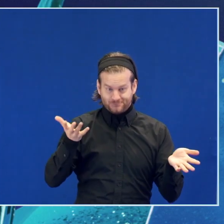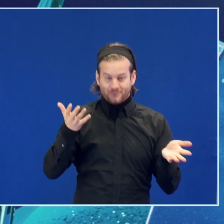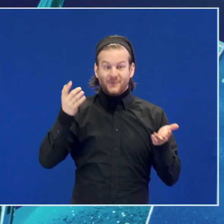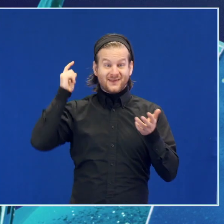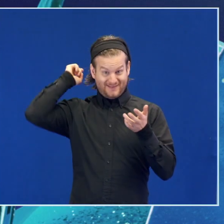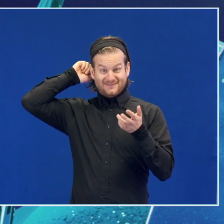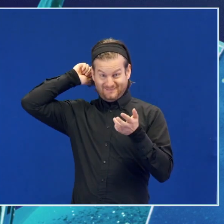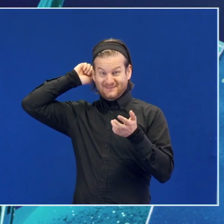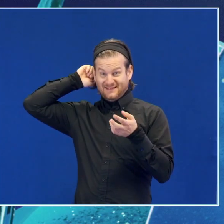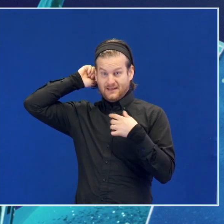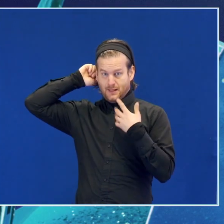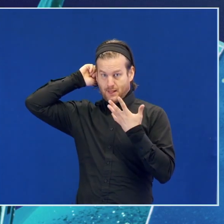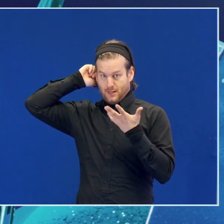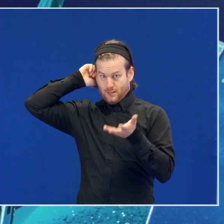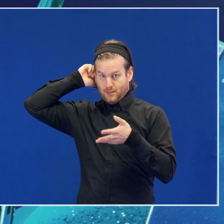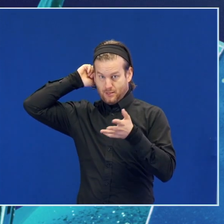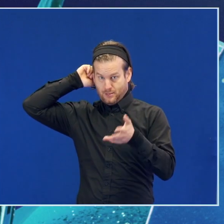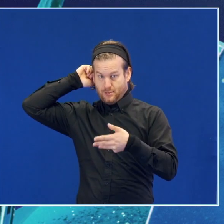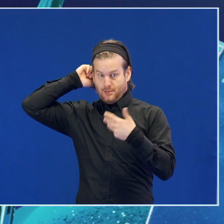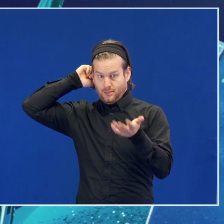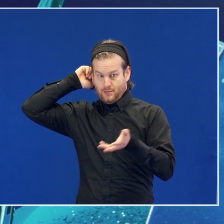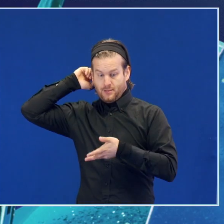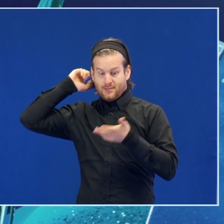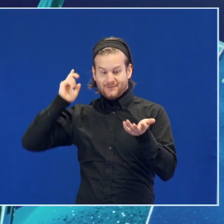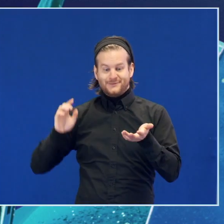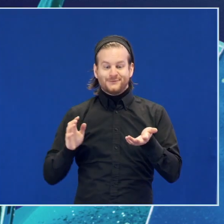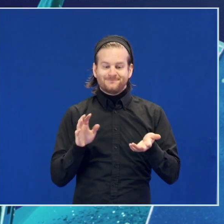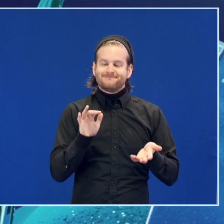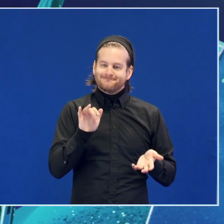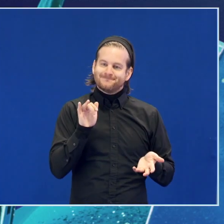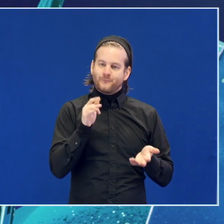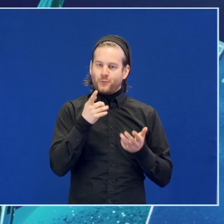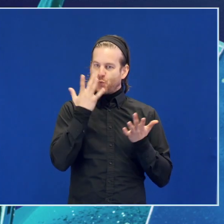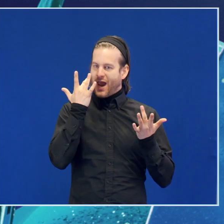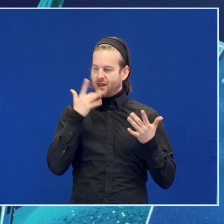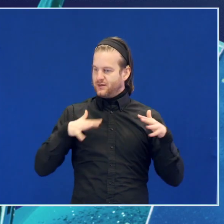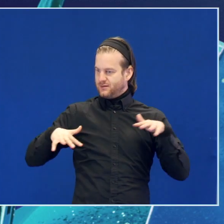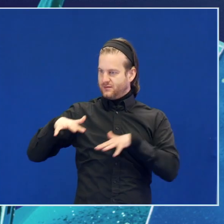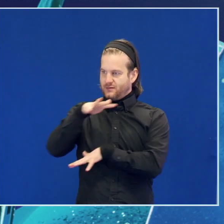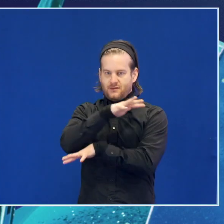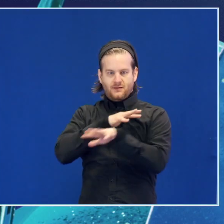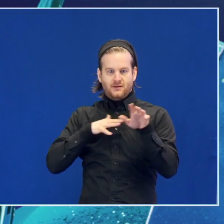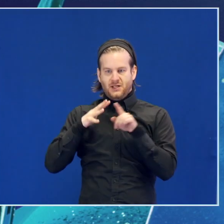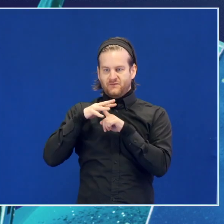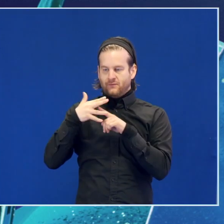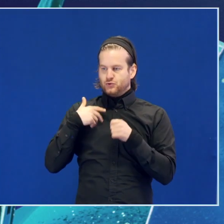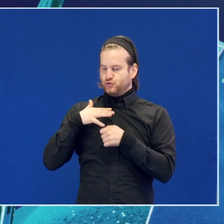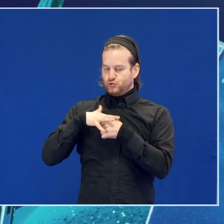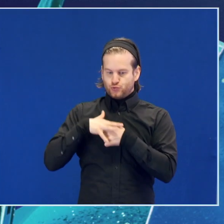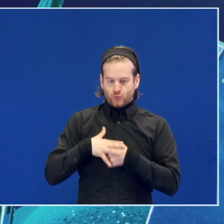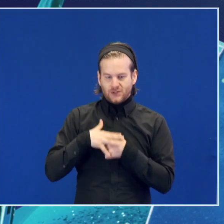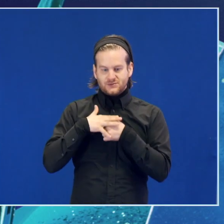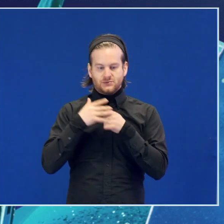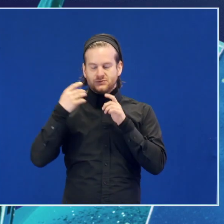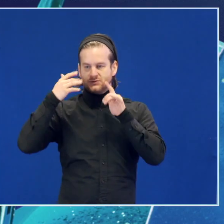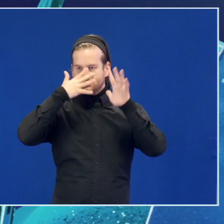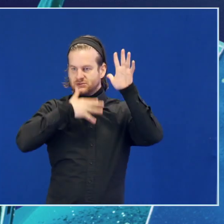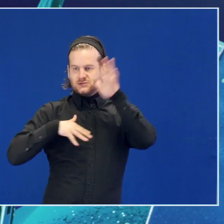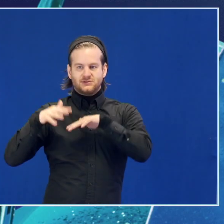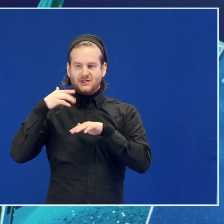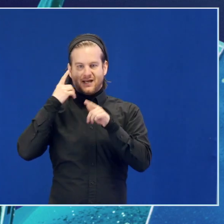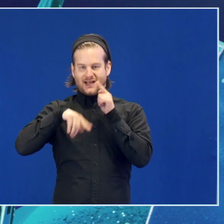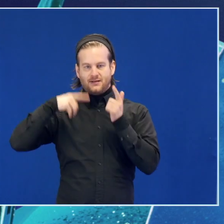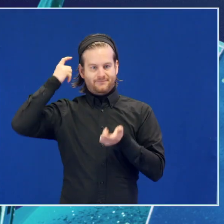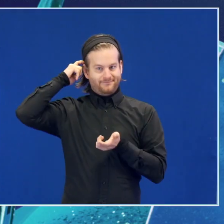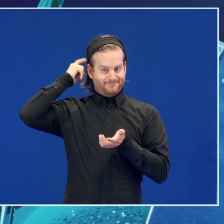So hearing this and hearing how much our environments can shape